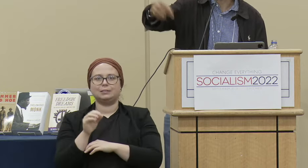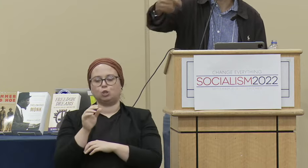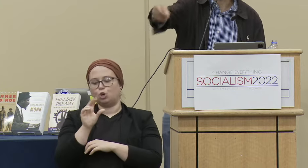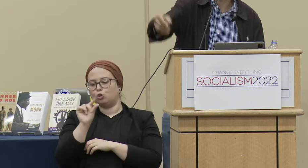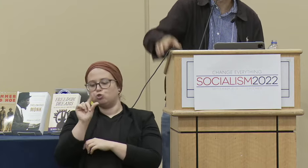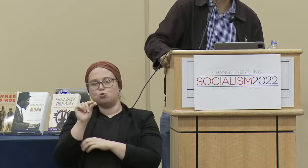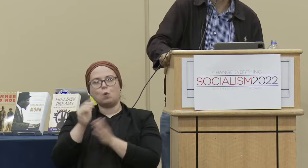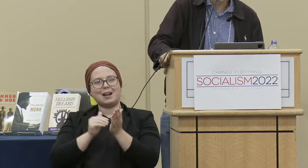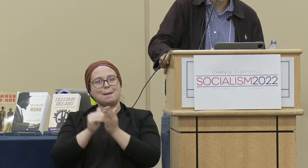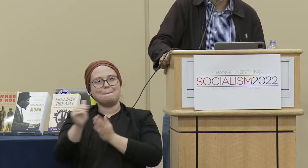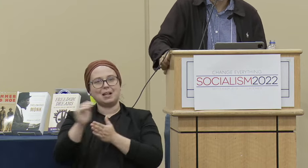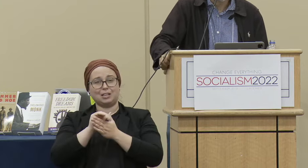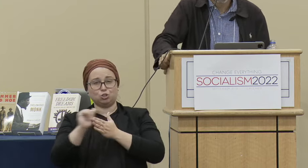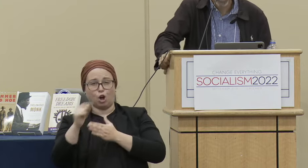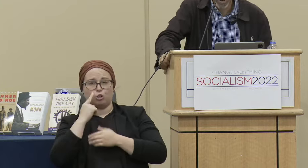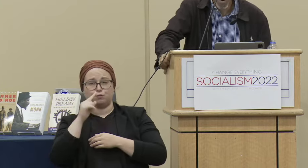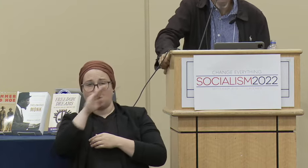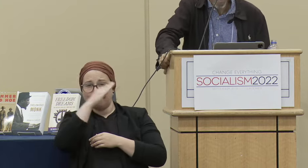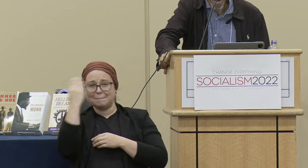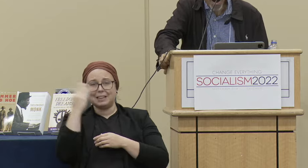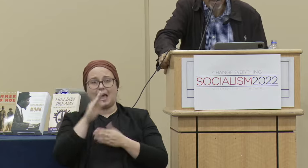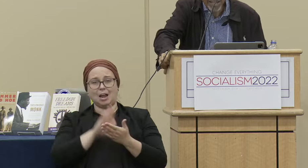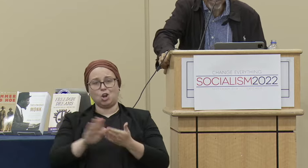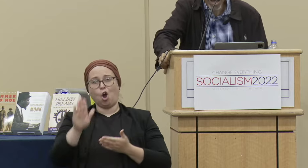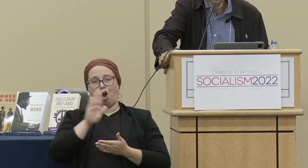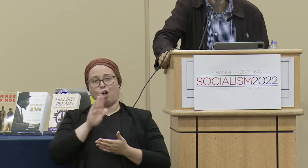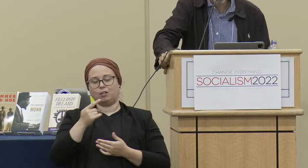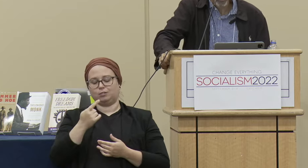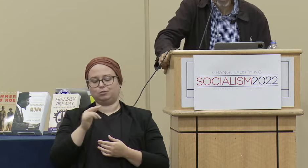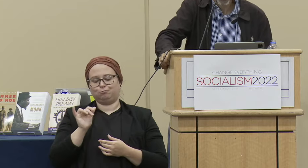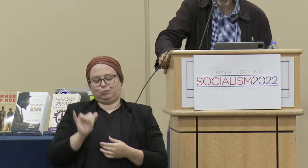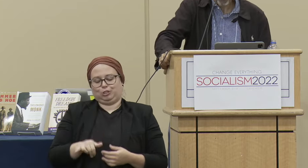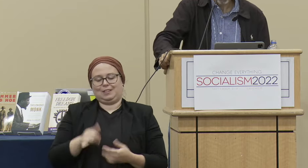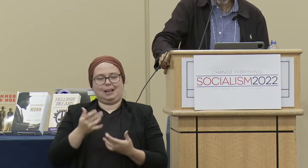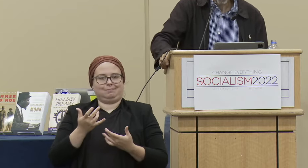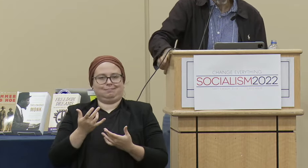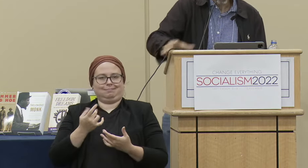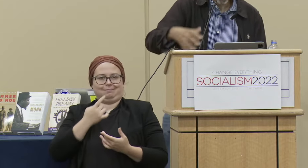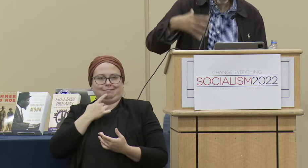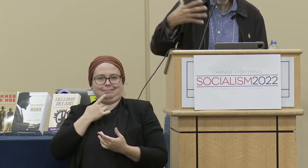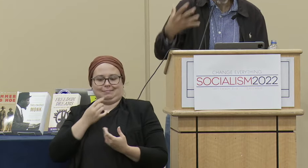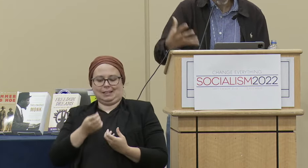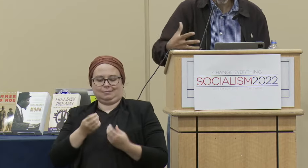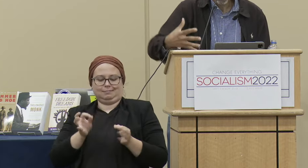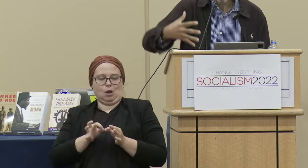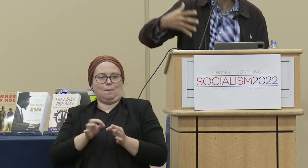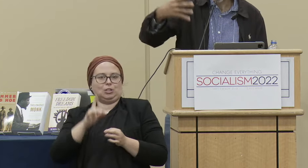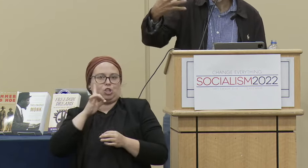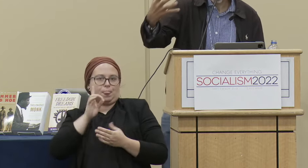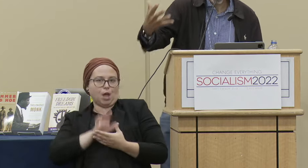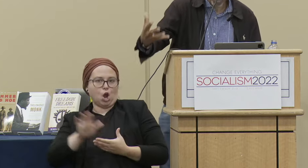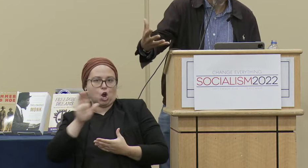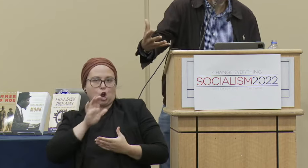reparation movements. $20 million for Black college, which says a lot what they thought about Black colleges at